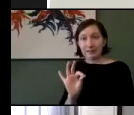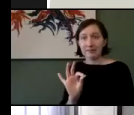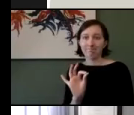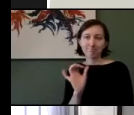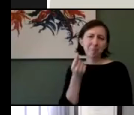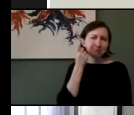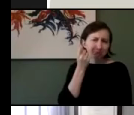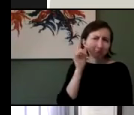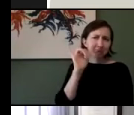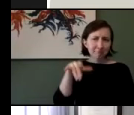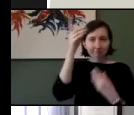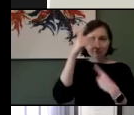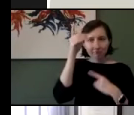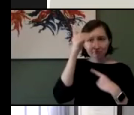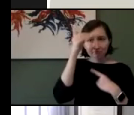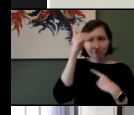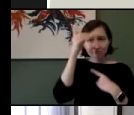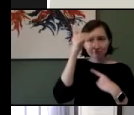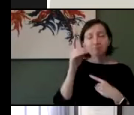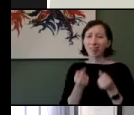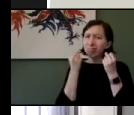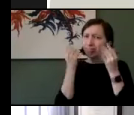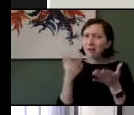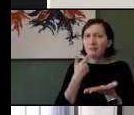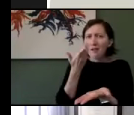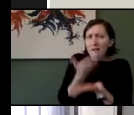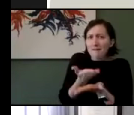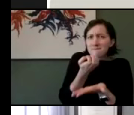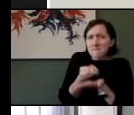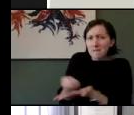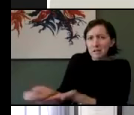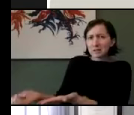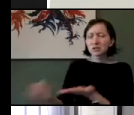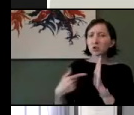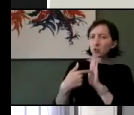So there's a lot of evidence of the effectiveness of masks.